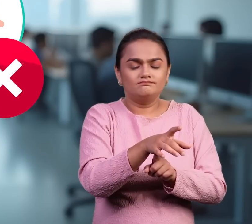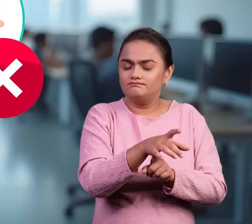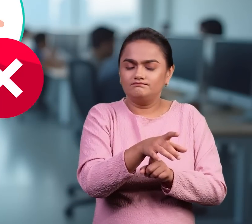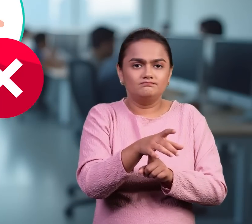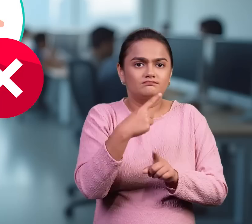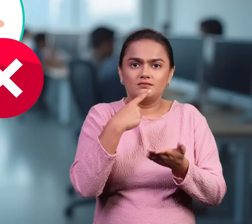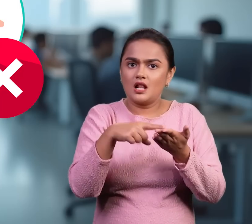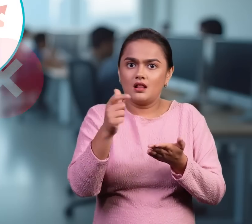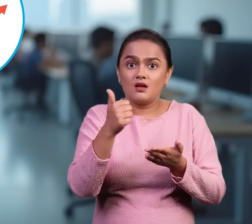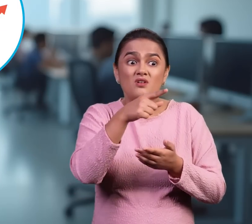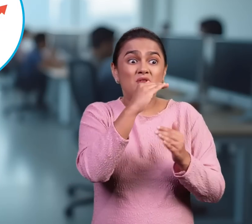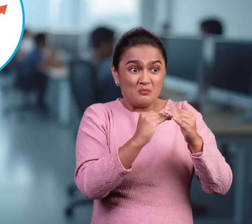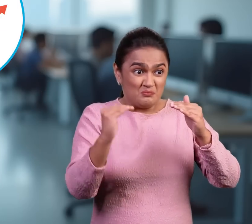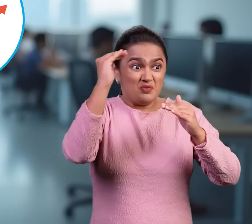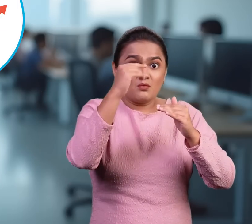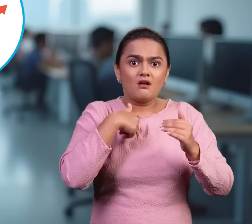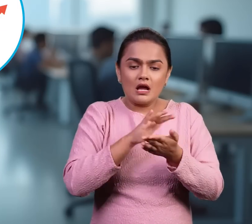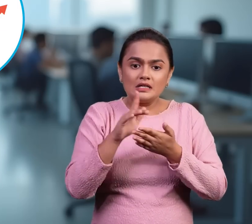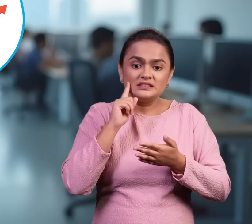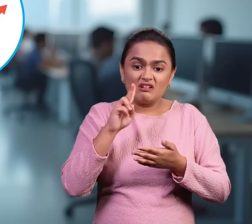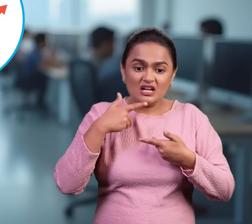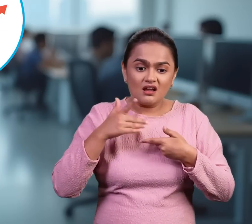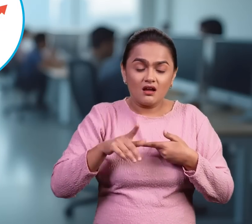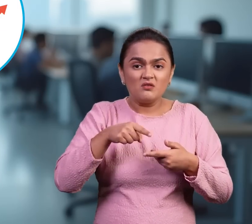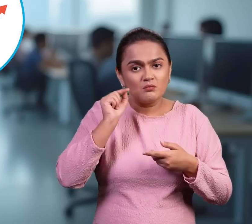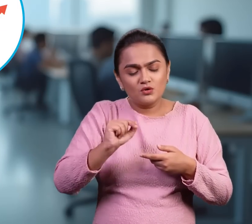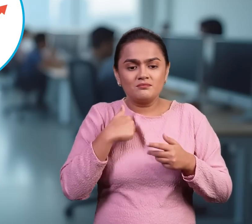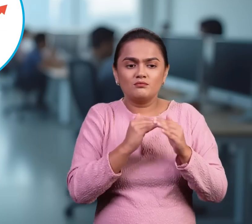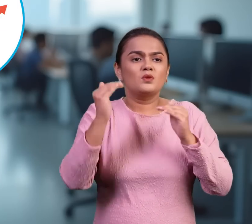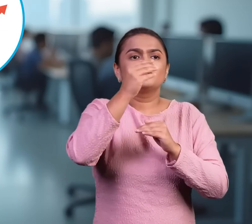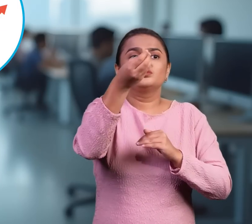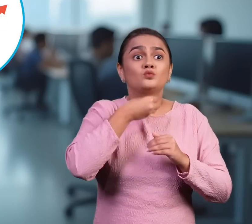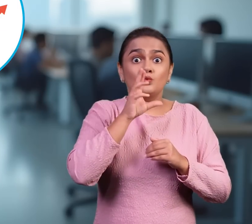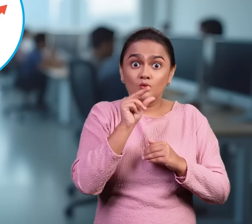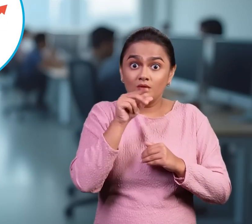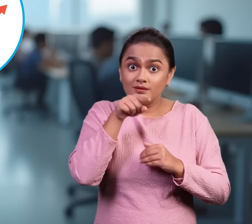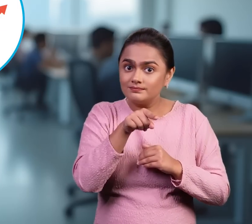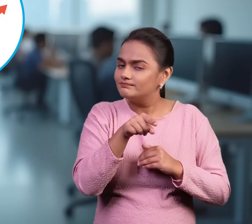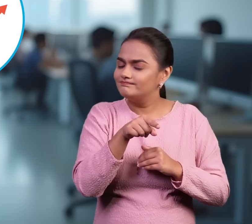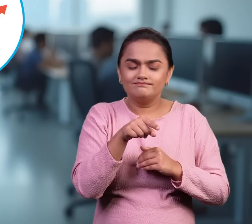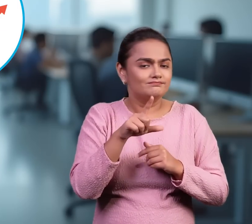They also cannot deny you a promotion for this reason.